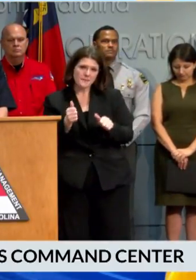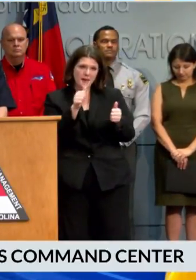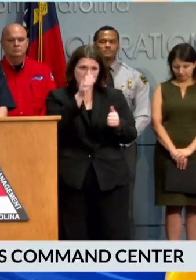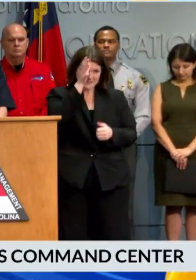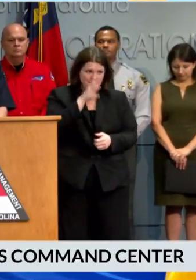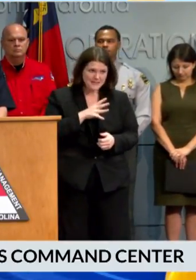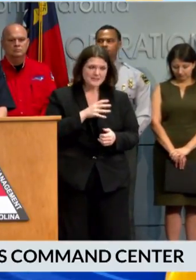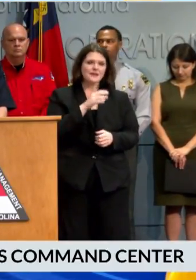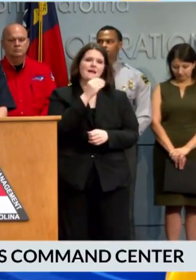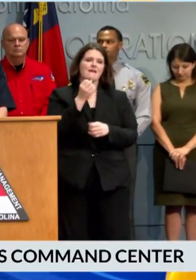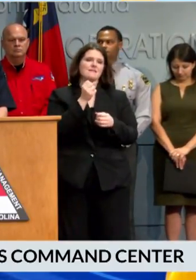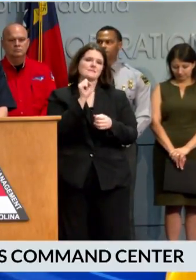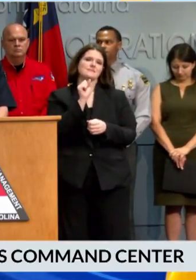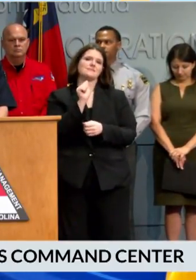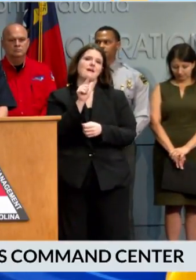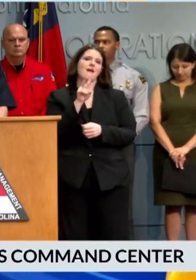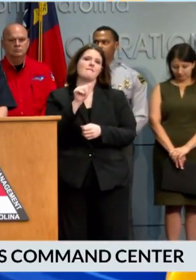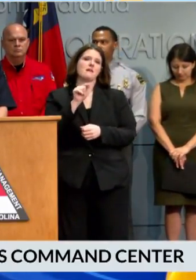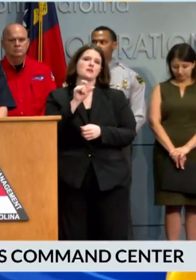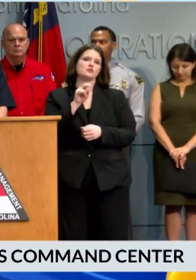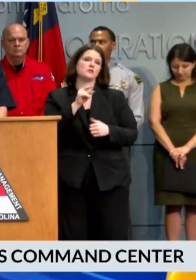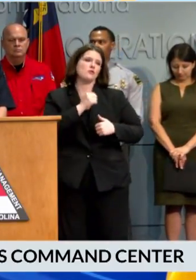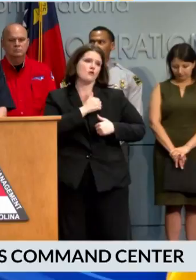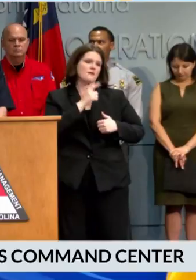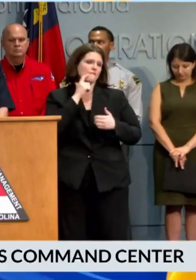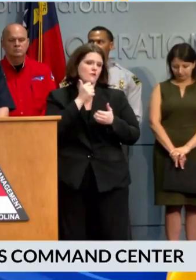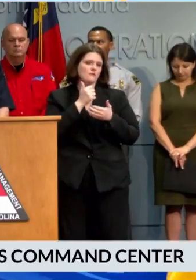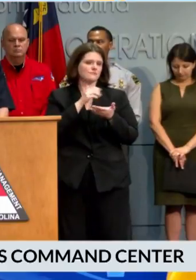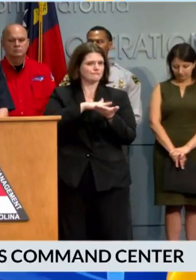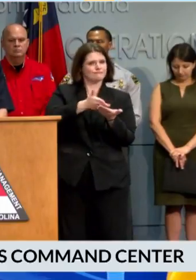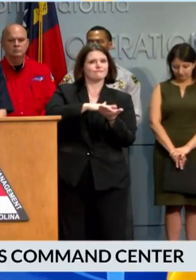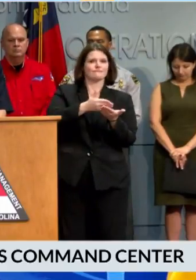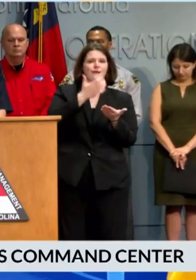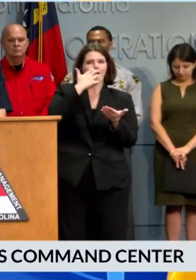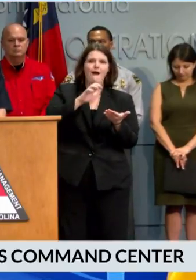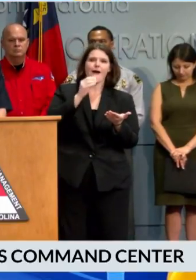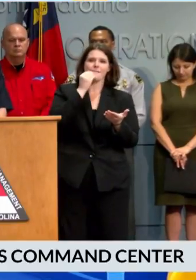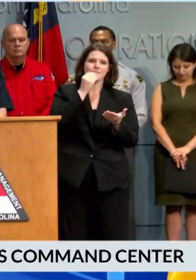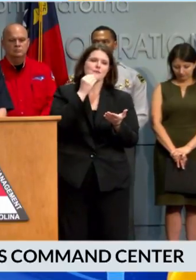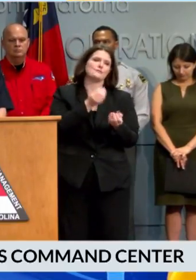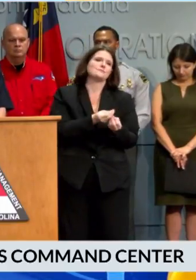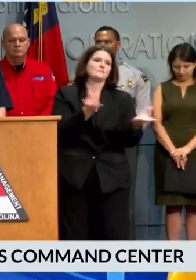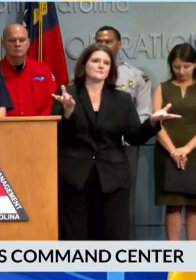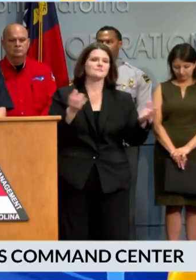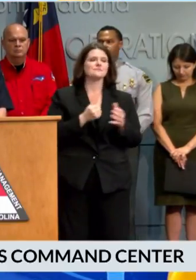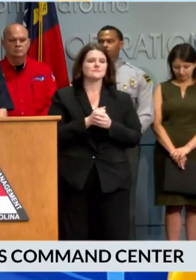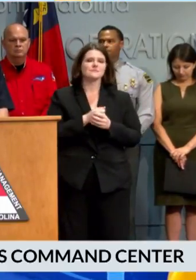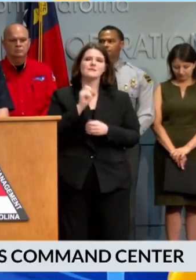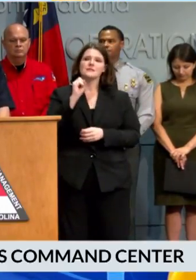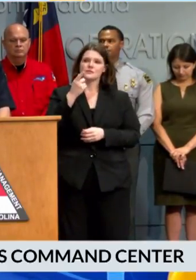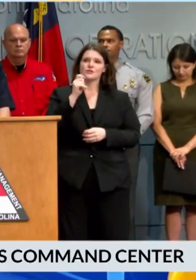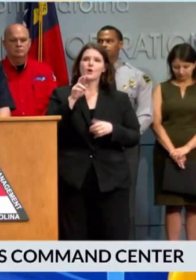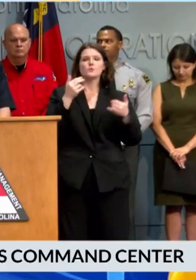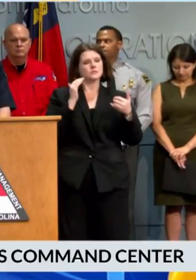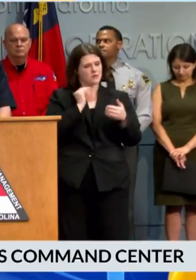SPECIAL THANKS TO OUR OUTSTANDING VOLUNTEERS FROM THE AMERICAN RED CROSS, THE NORTH CAROLINA BAPTIST MEN AND THE